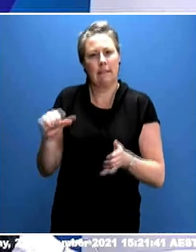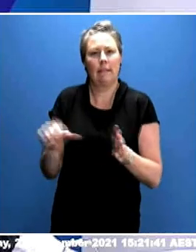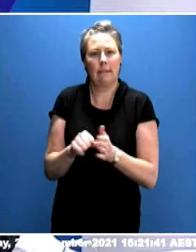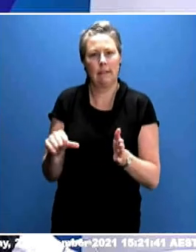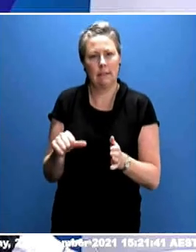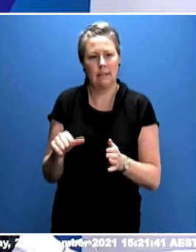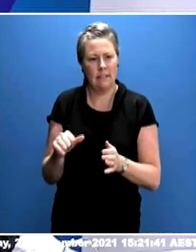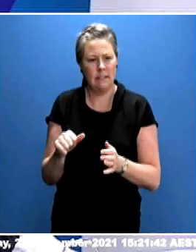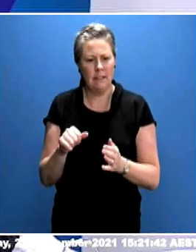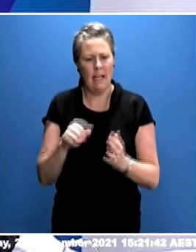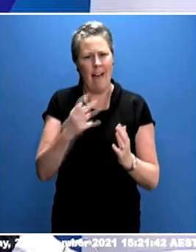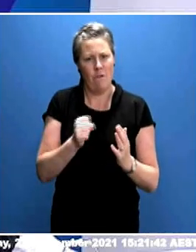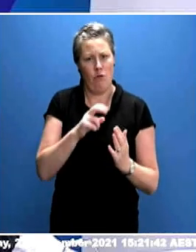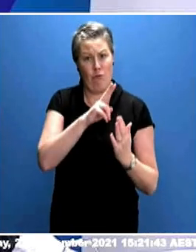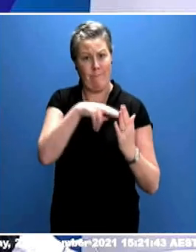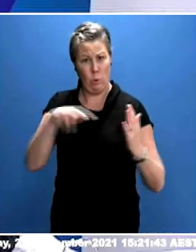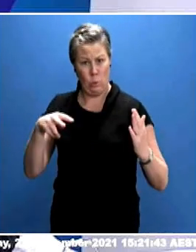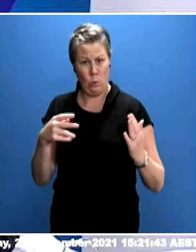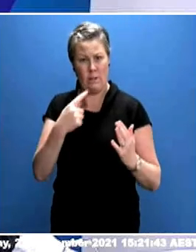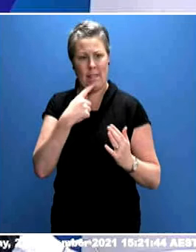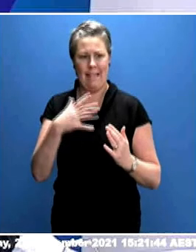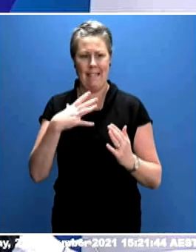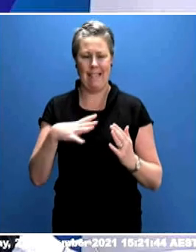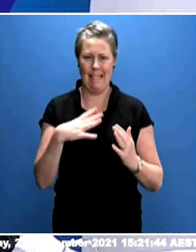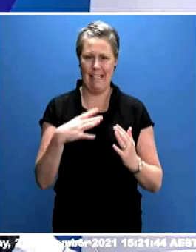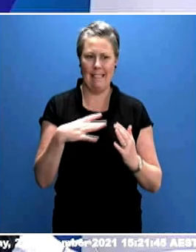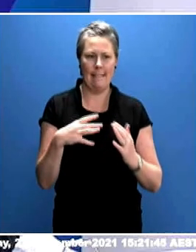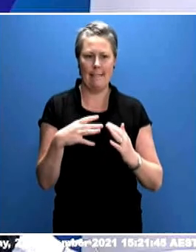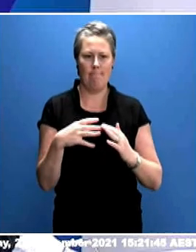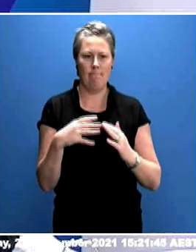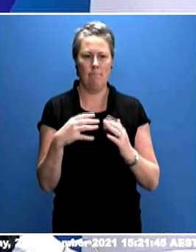placement be made available to facilitate a staged or step-down